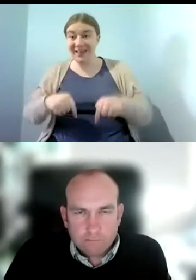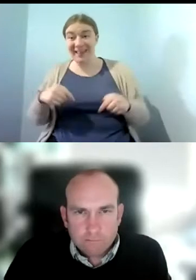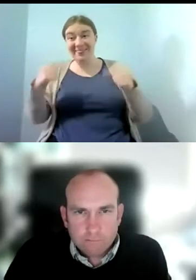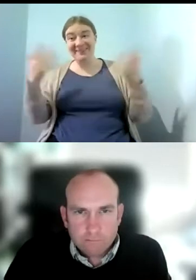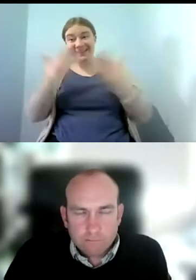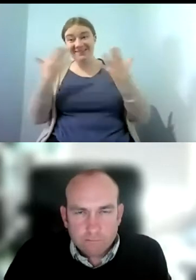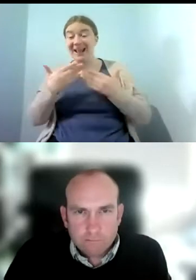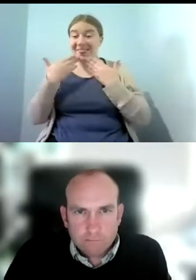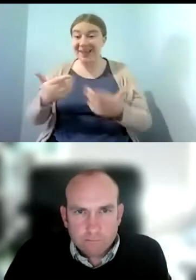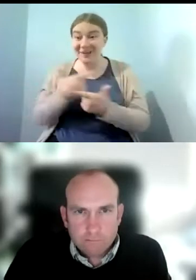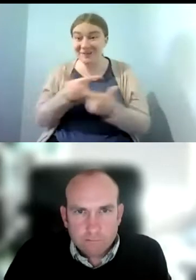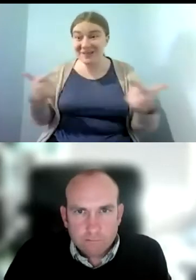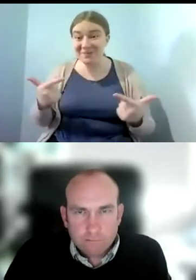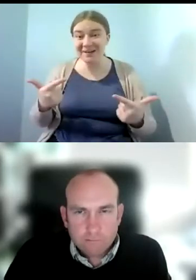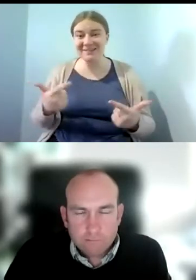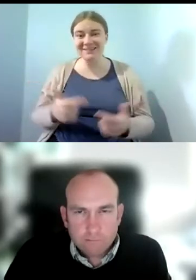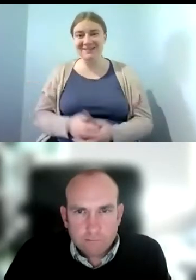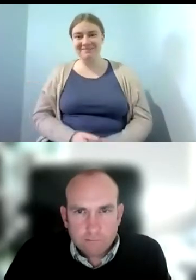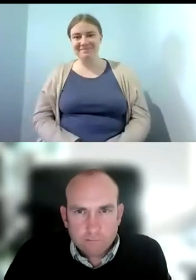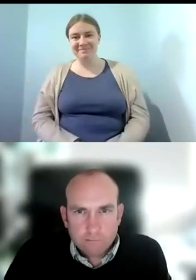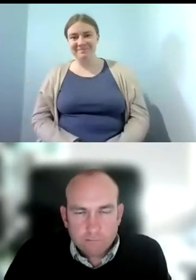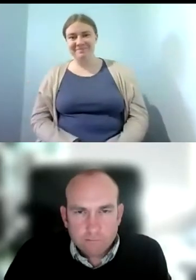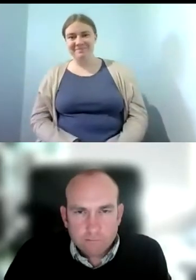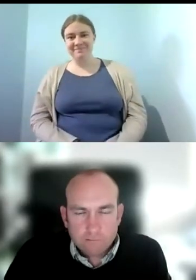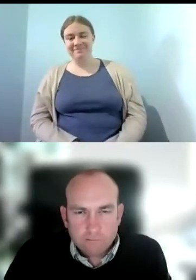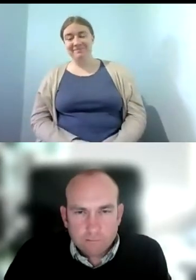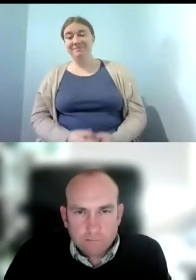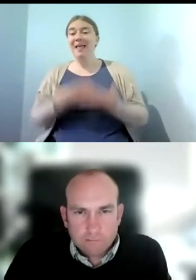thank you very much and thank you in particular to richard for sharing his insights with us